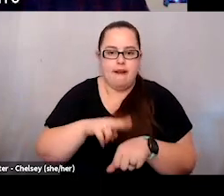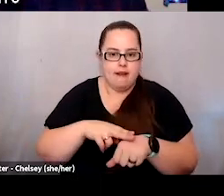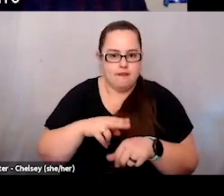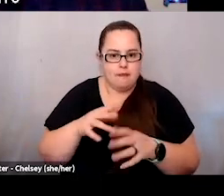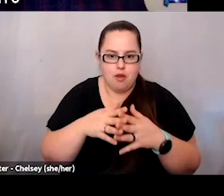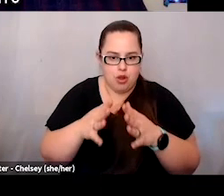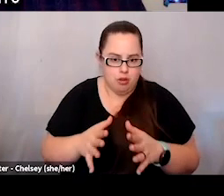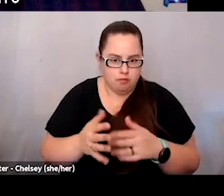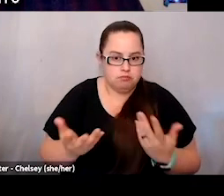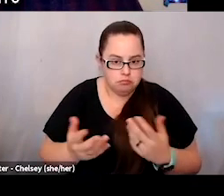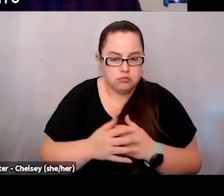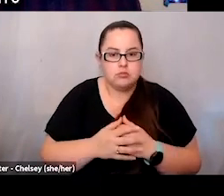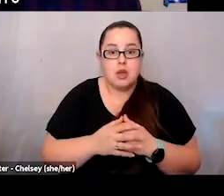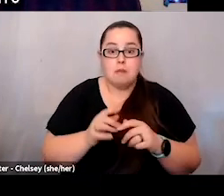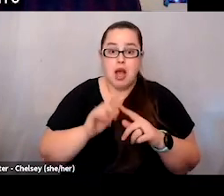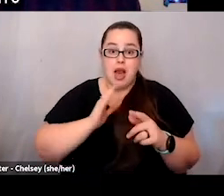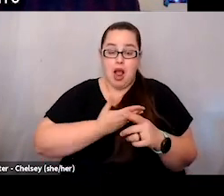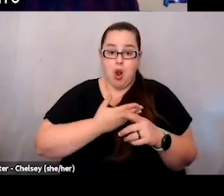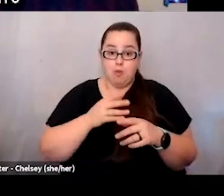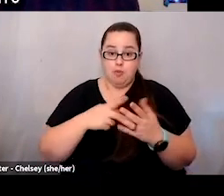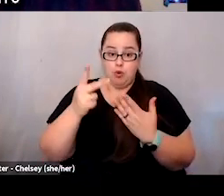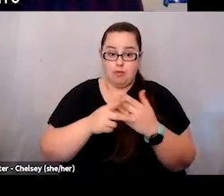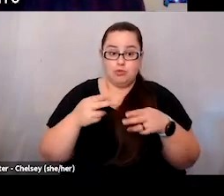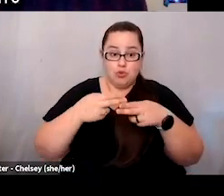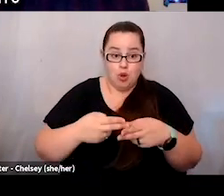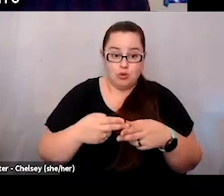program here is called American Indian studies. And it was created by, you know,